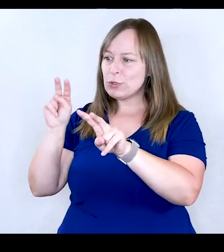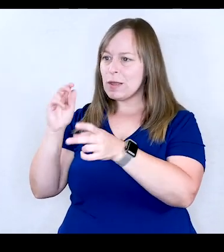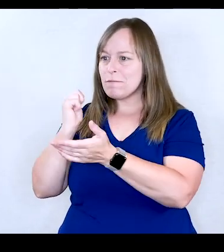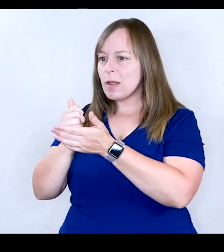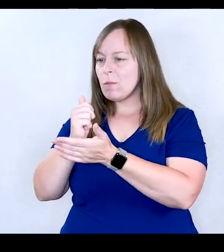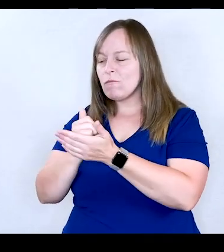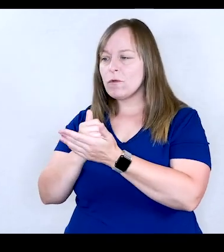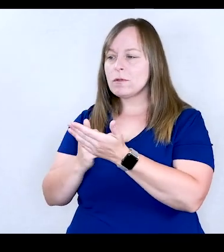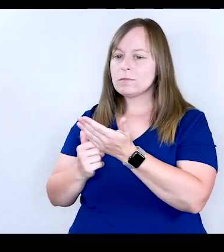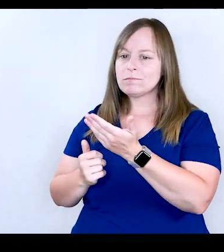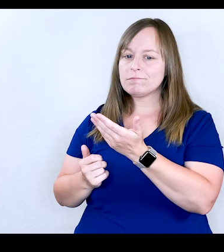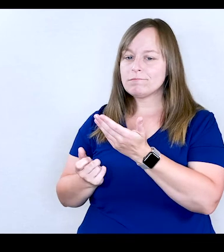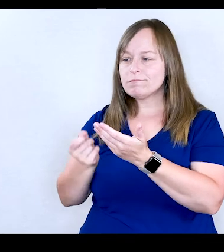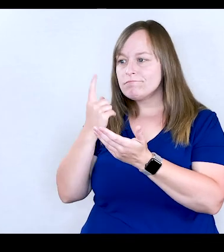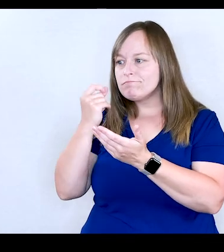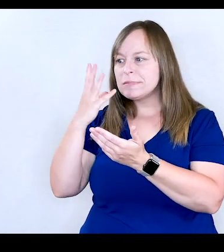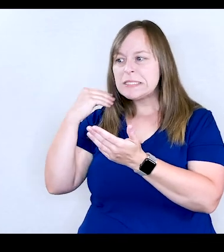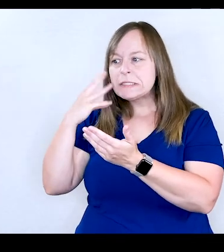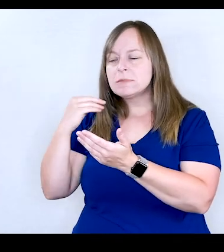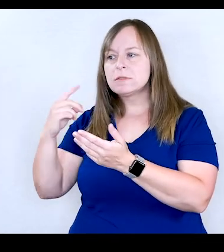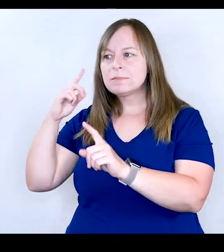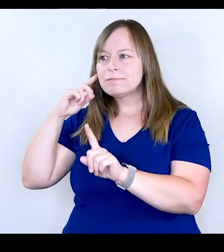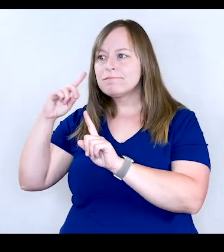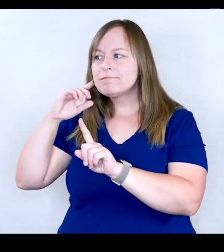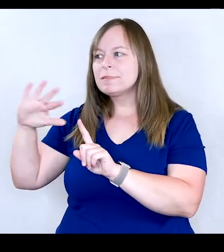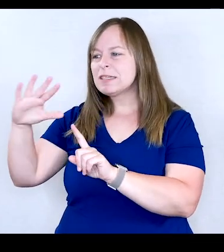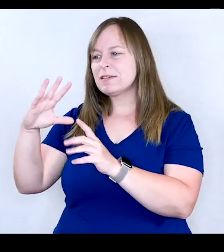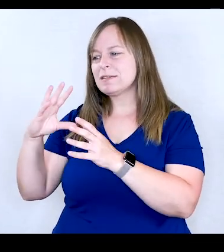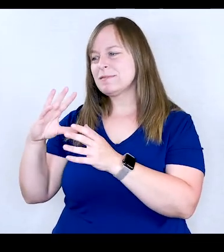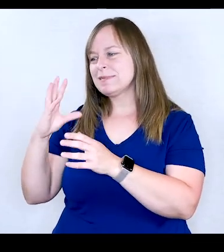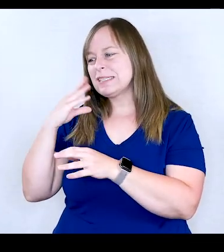have someone else to hear their experience so thank you so much for